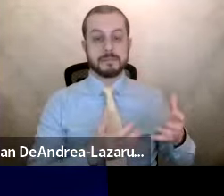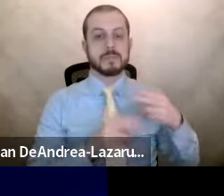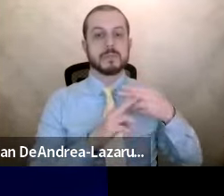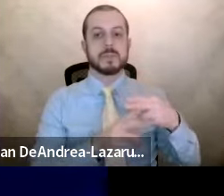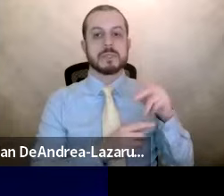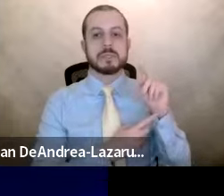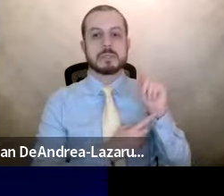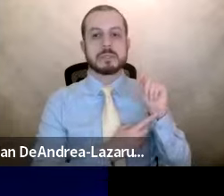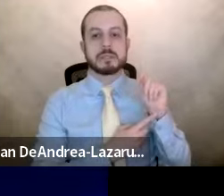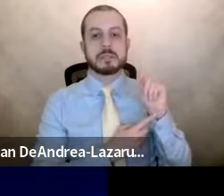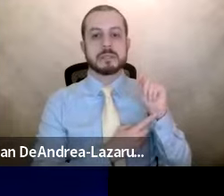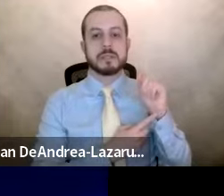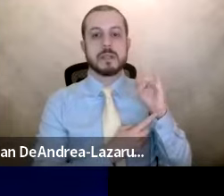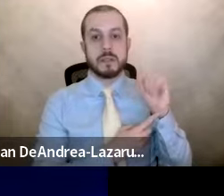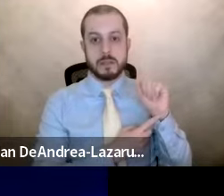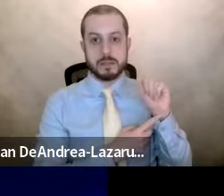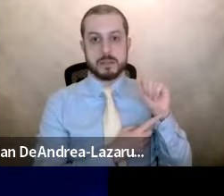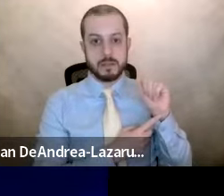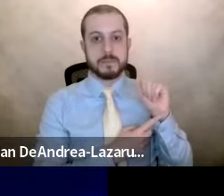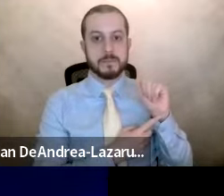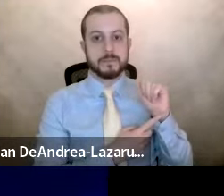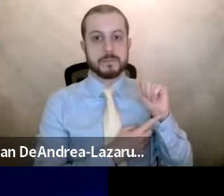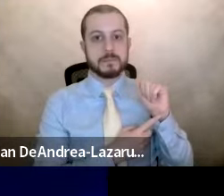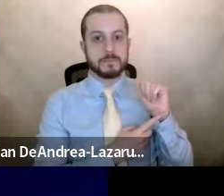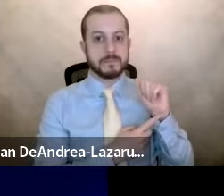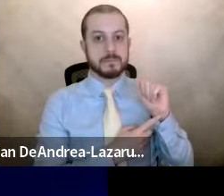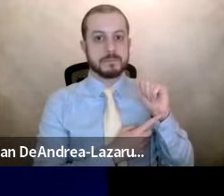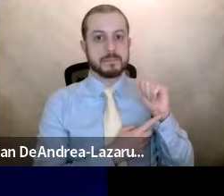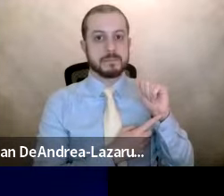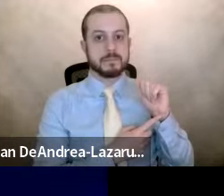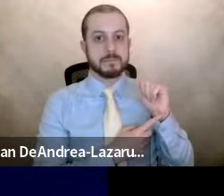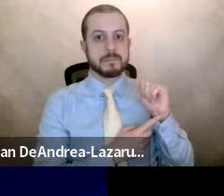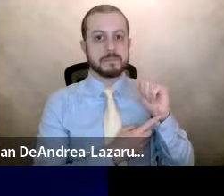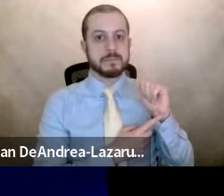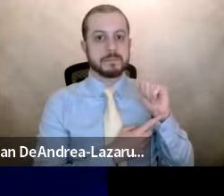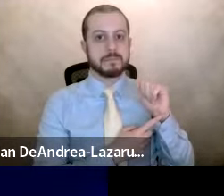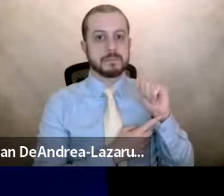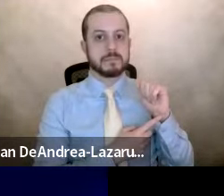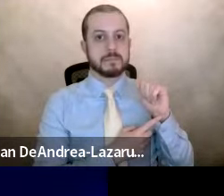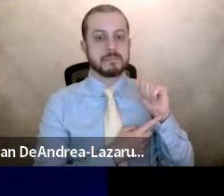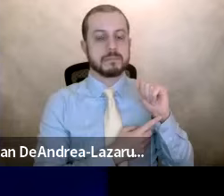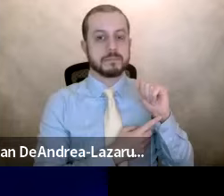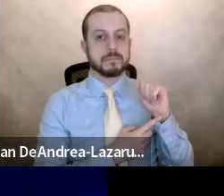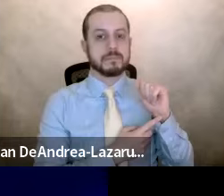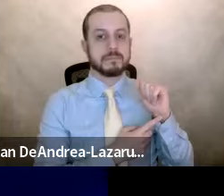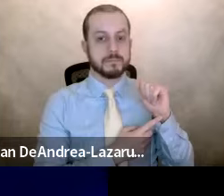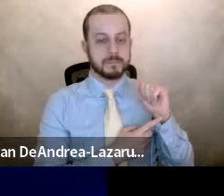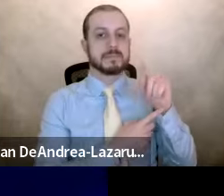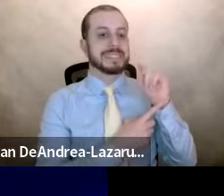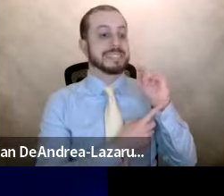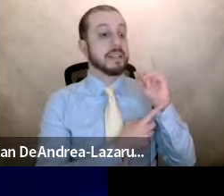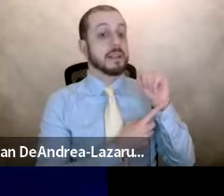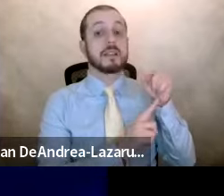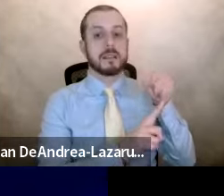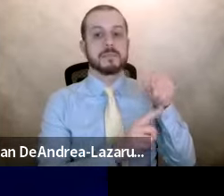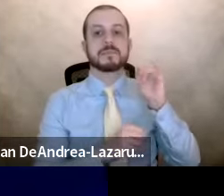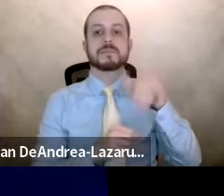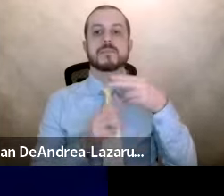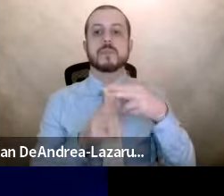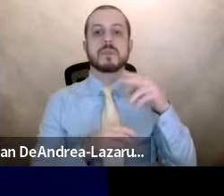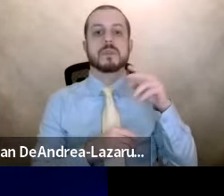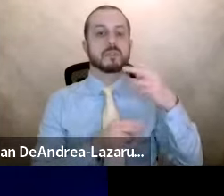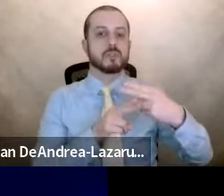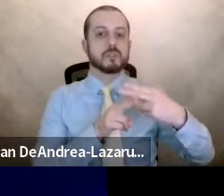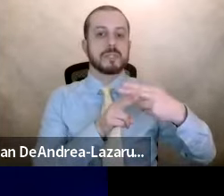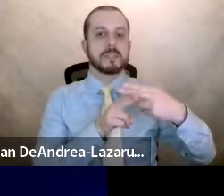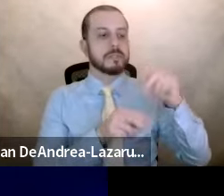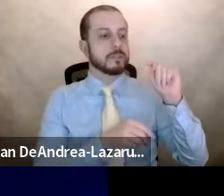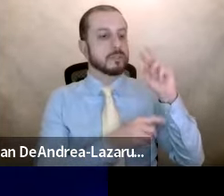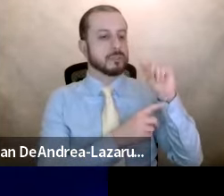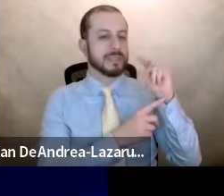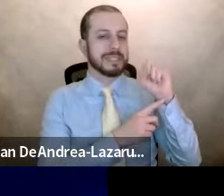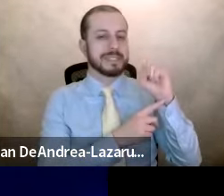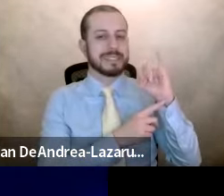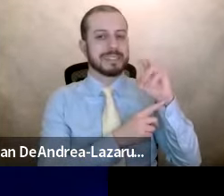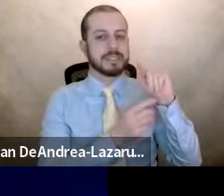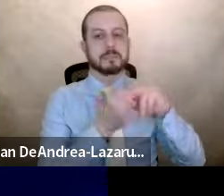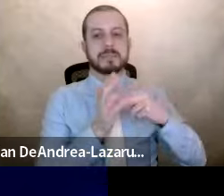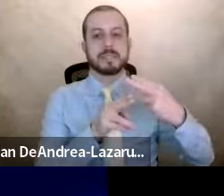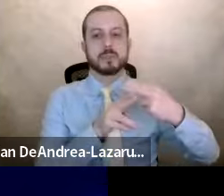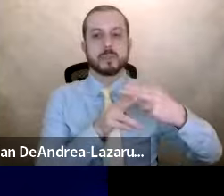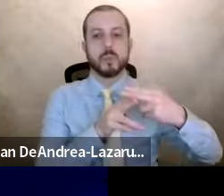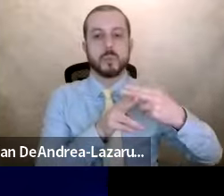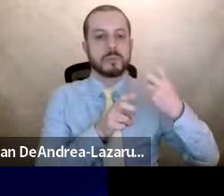And again, depending on which side of the brain has the blockage, the opposite side will disappear.